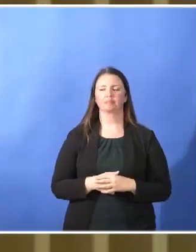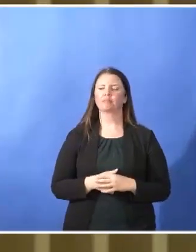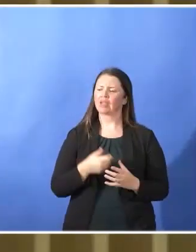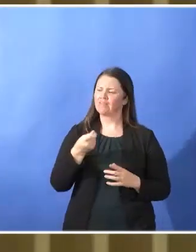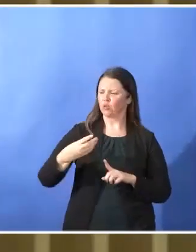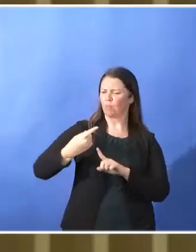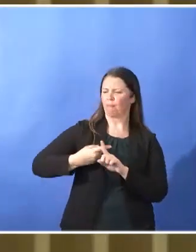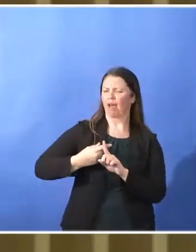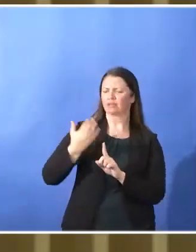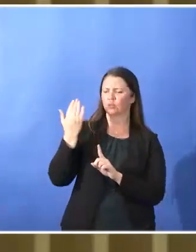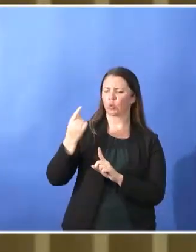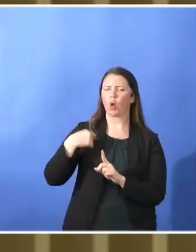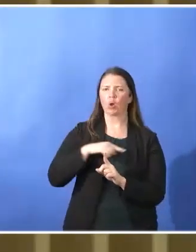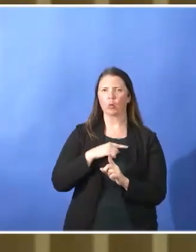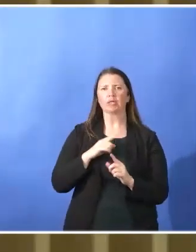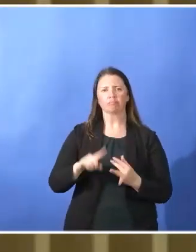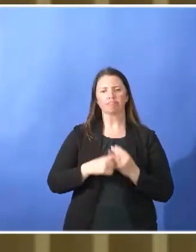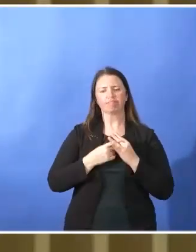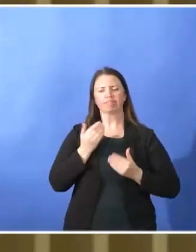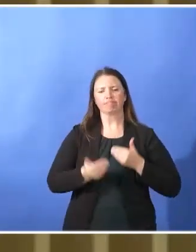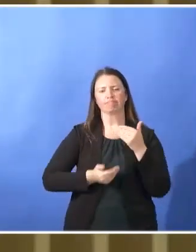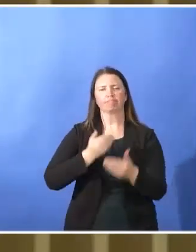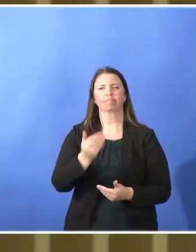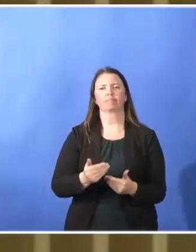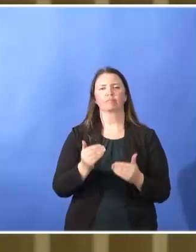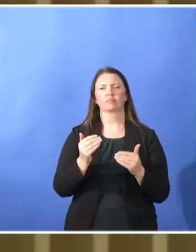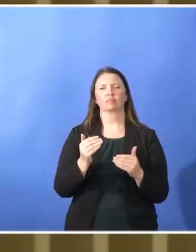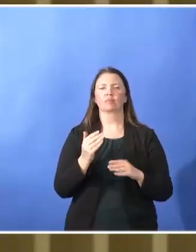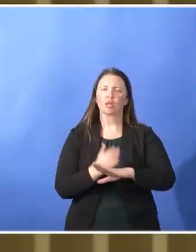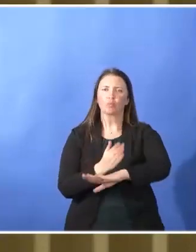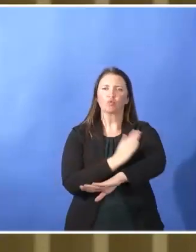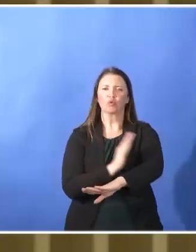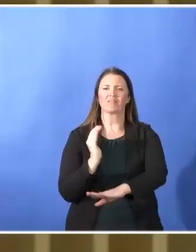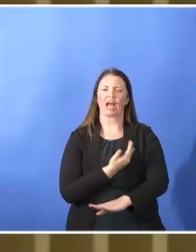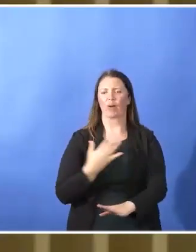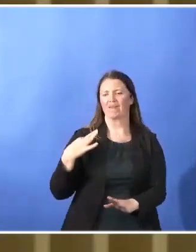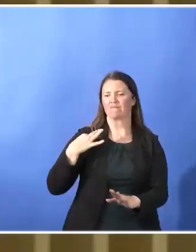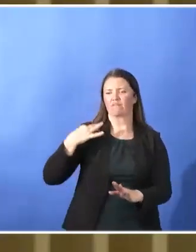MONTHS AGO TO IMPROVE UPON THE VOLUNTARY RESILIENCY FRAMEWORK.